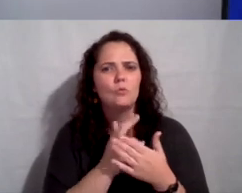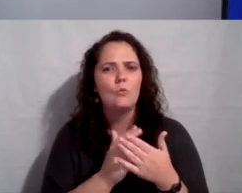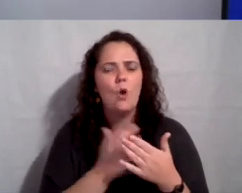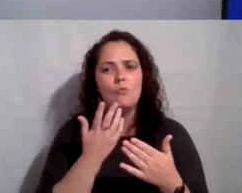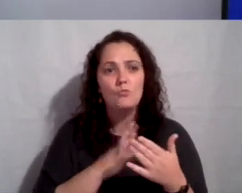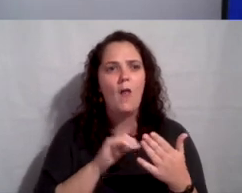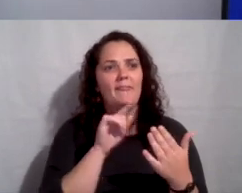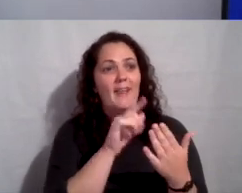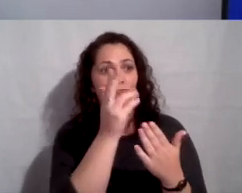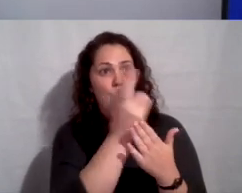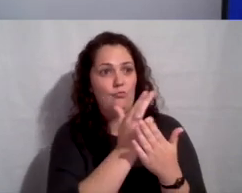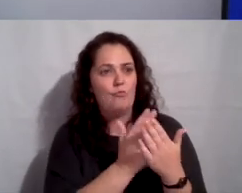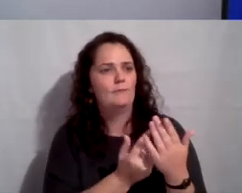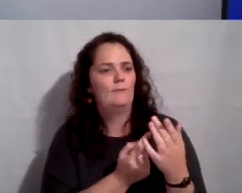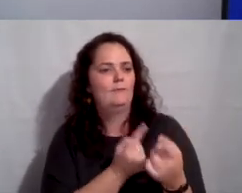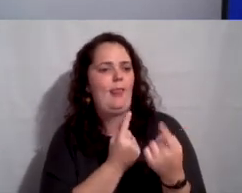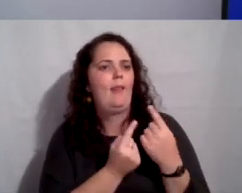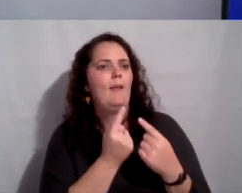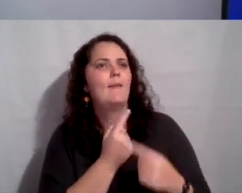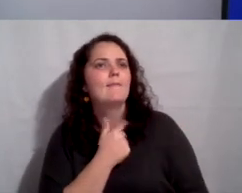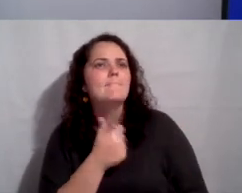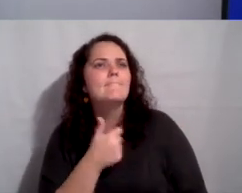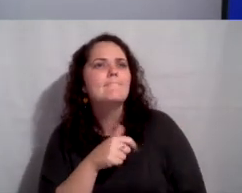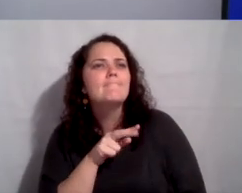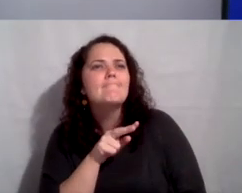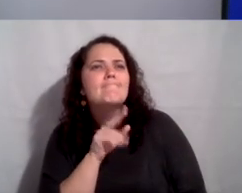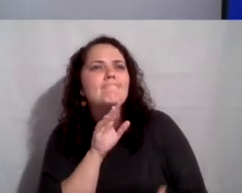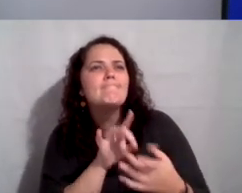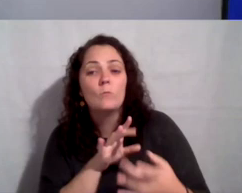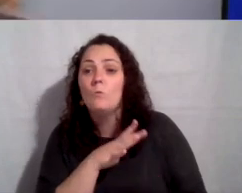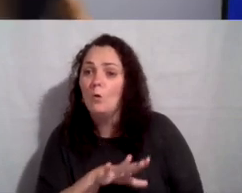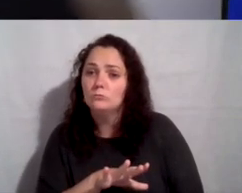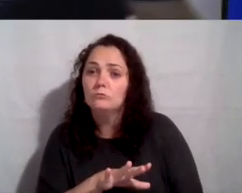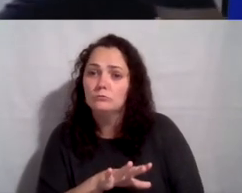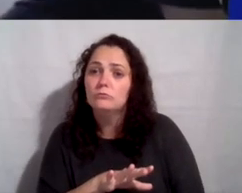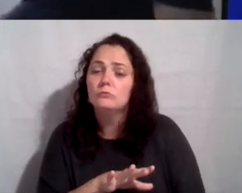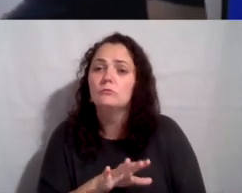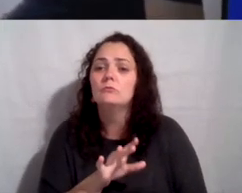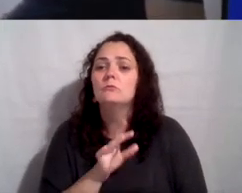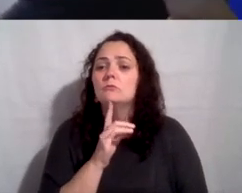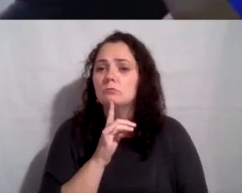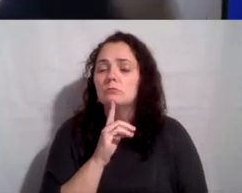drawing's about, you can see that coming through. We're going to take a final pose here of about five minutes, I think yeah we can